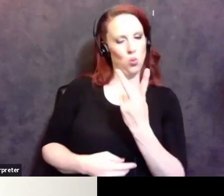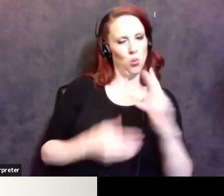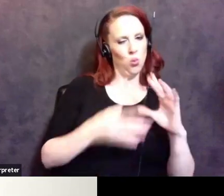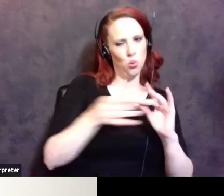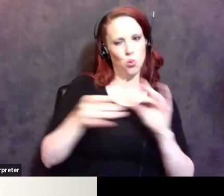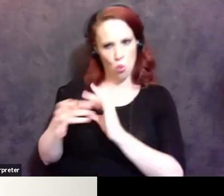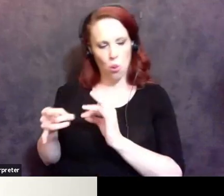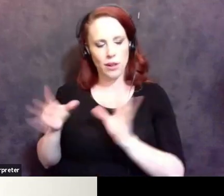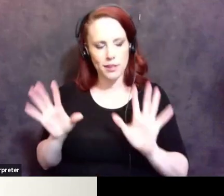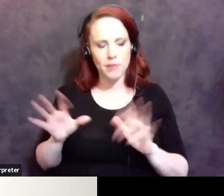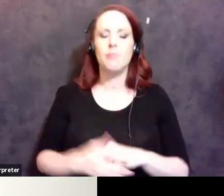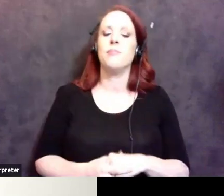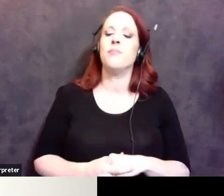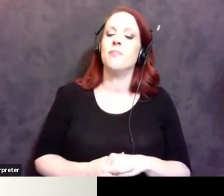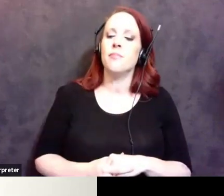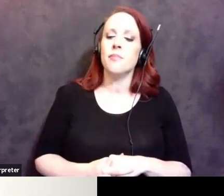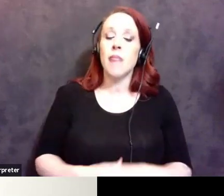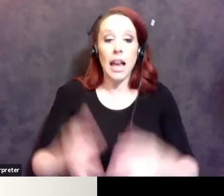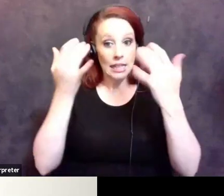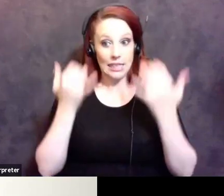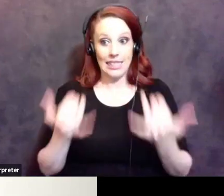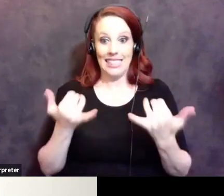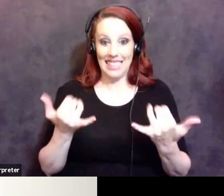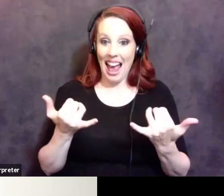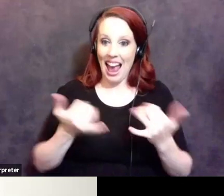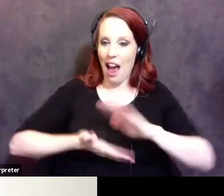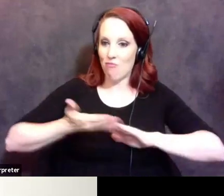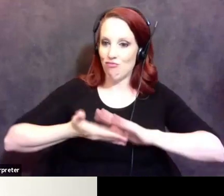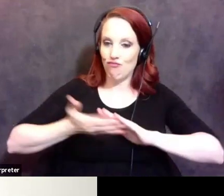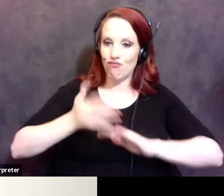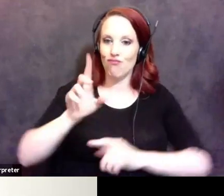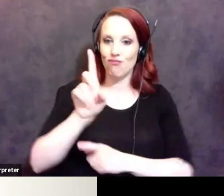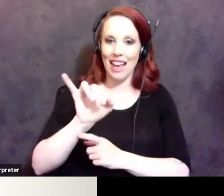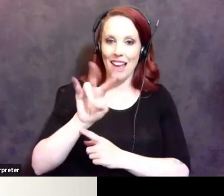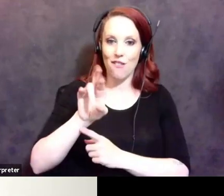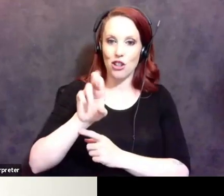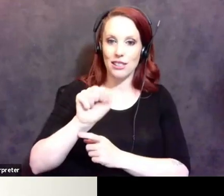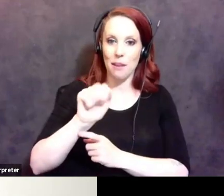stories. and then today I am running Diverseability full time and transitioned out of the corporate